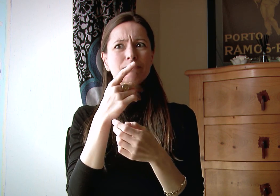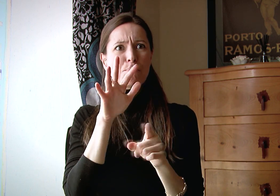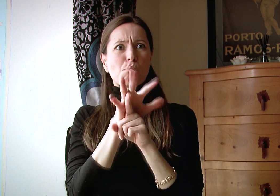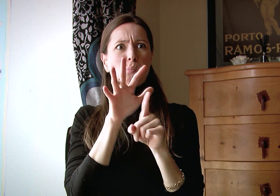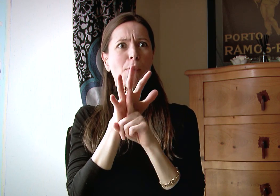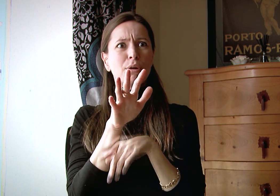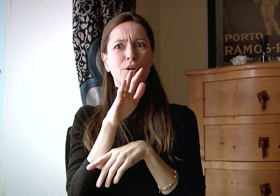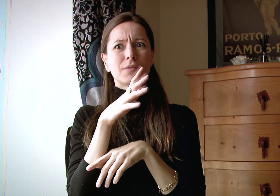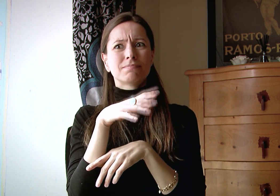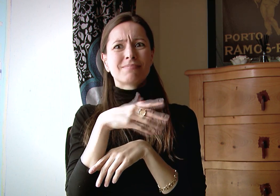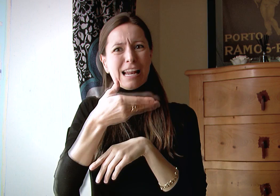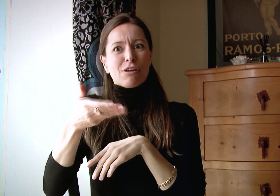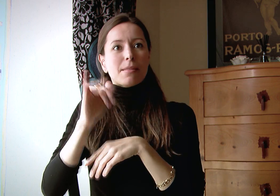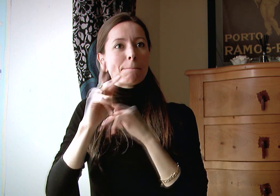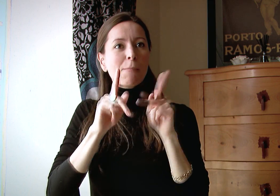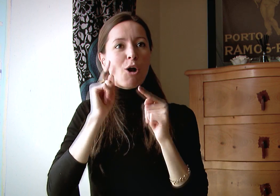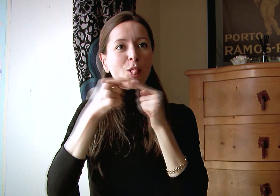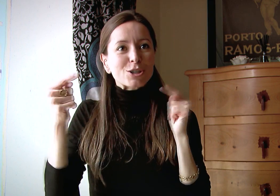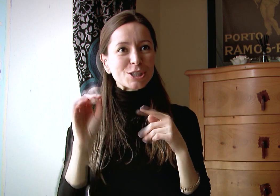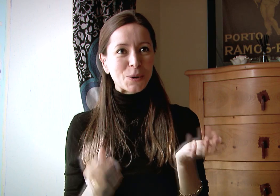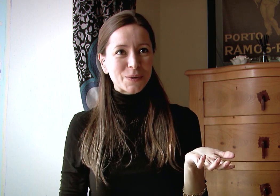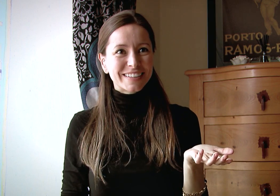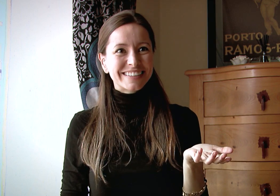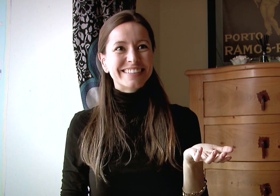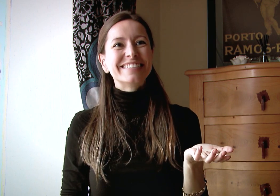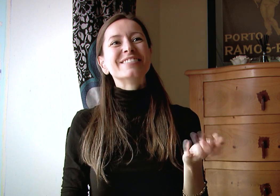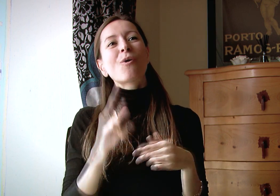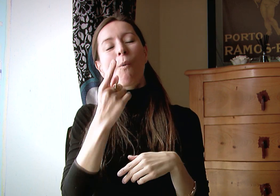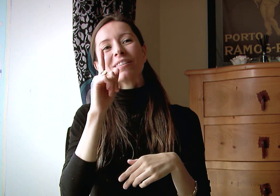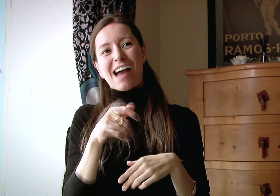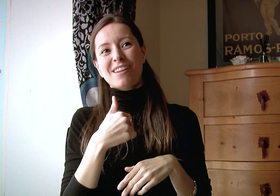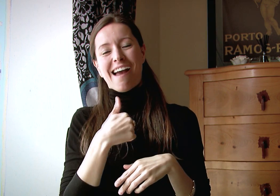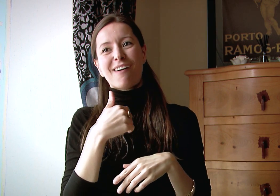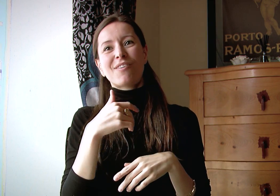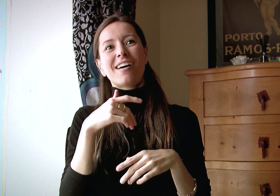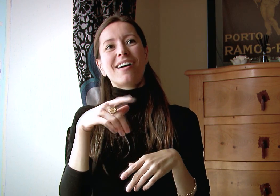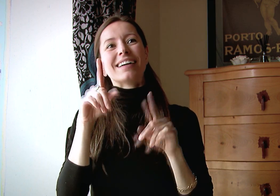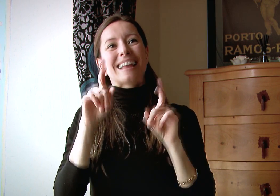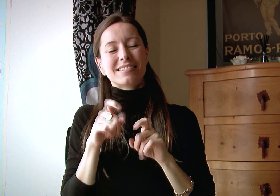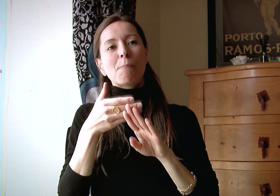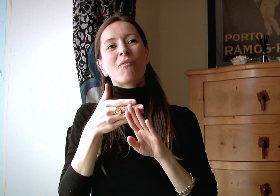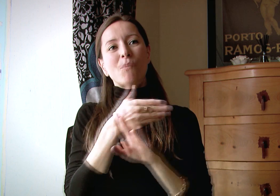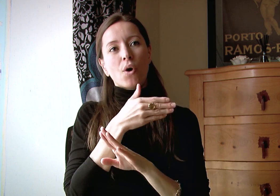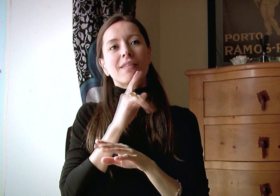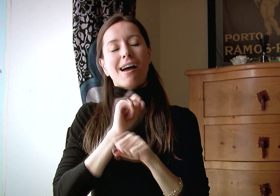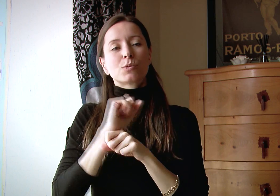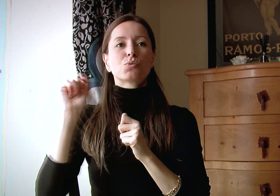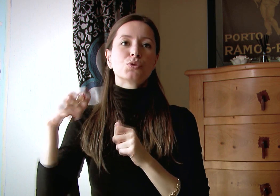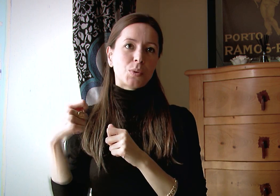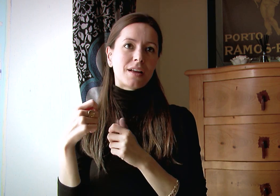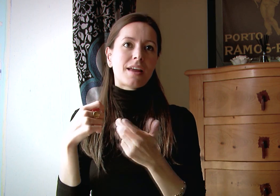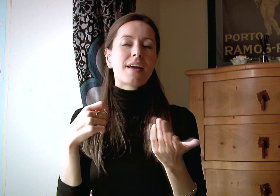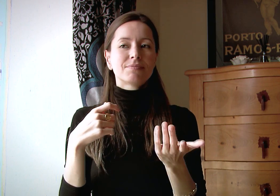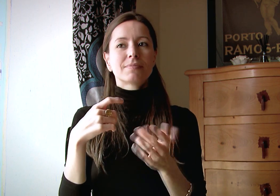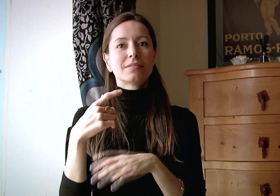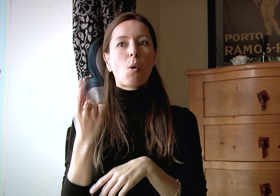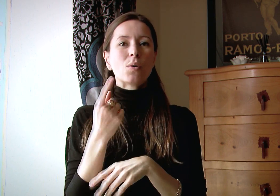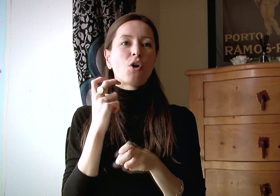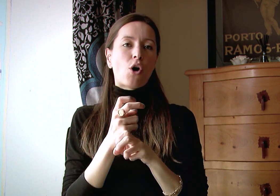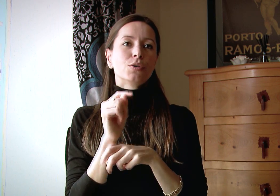ingredients a lot of people are allergic to. You always have to test before the actual shooting. It's always difficult to